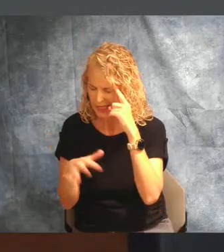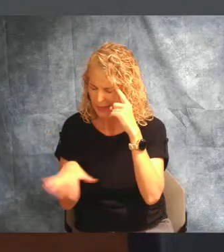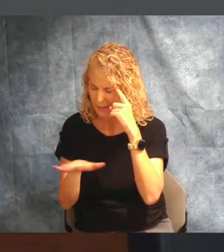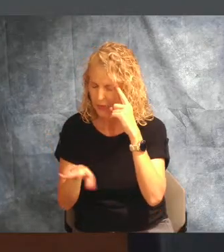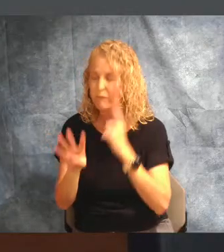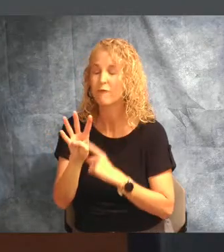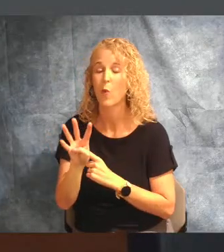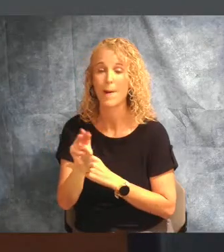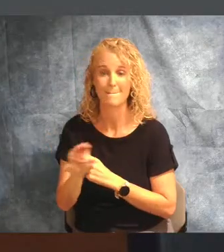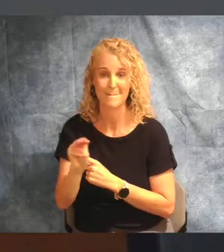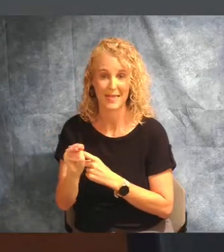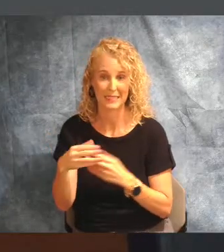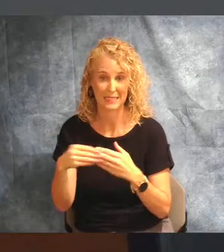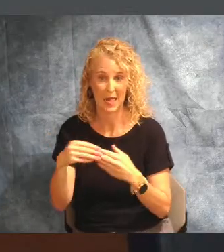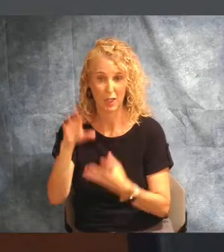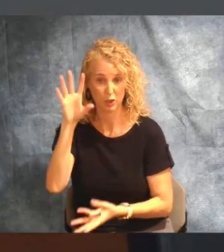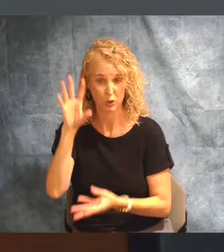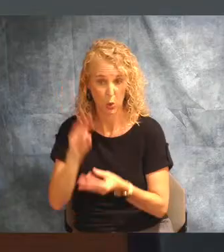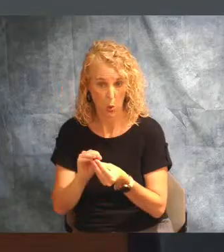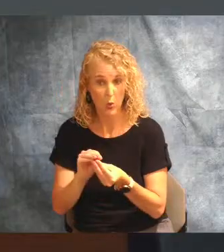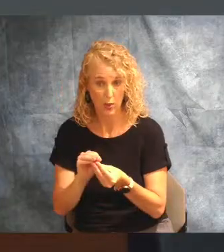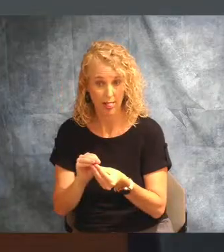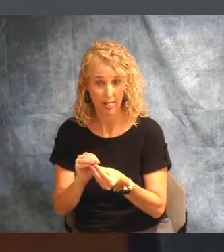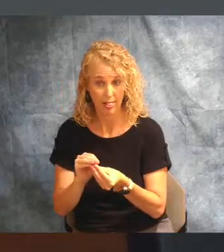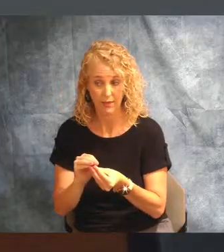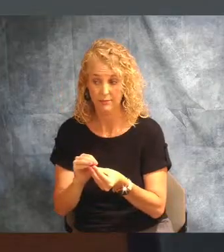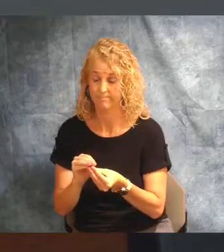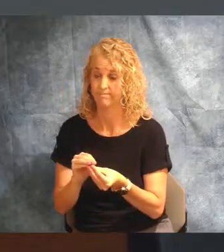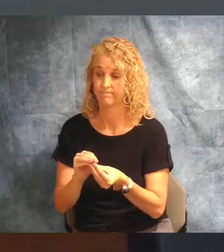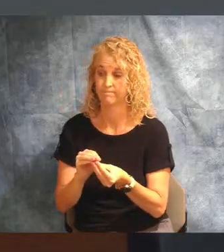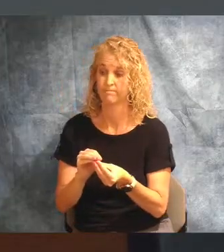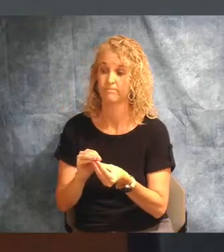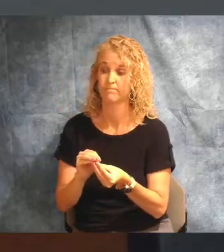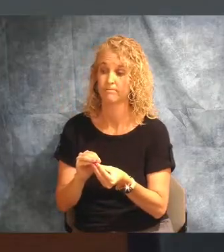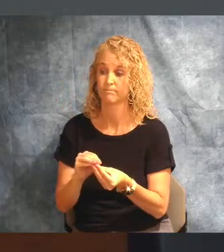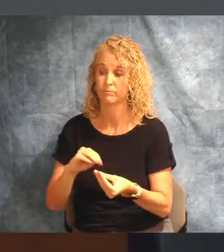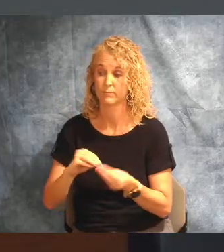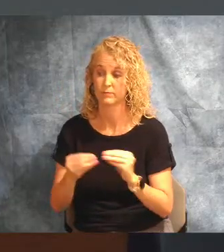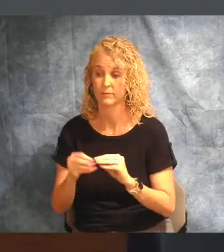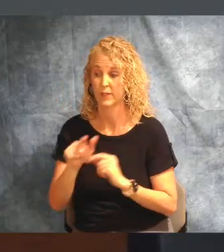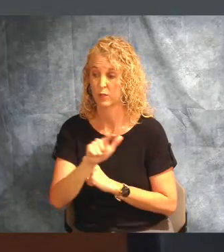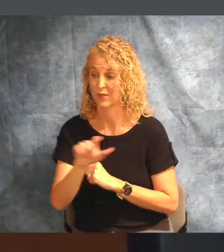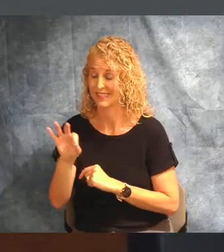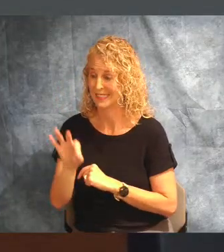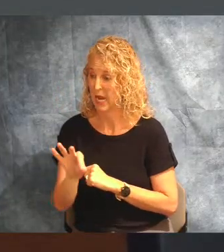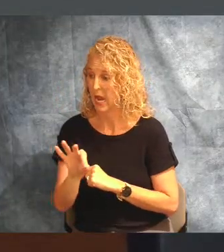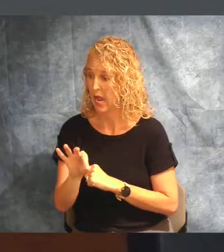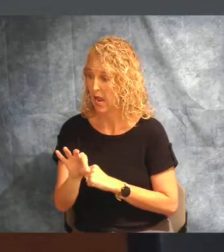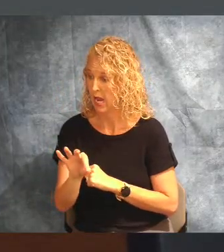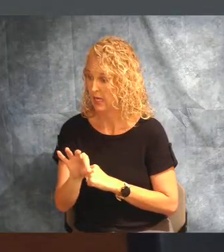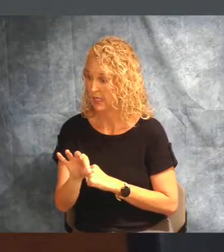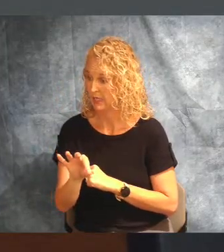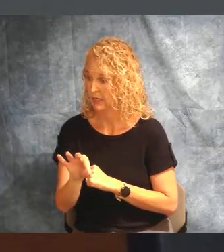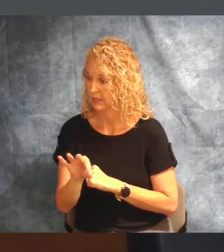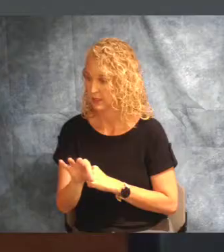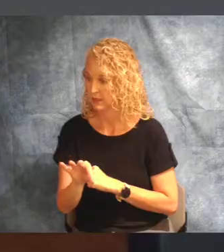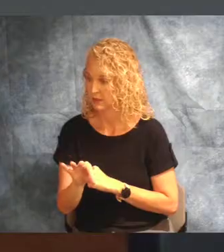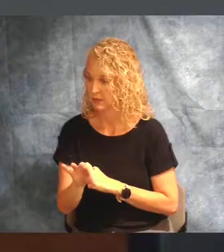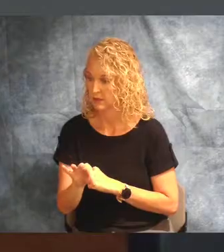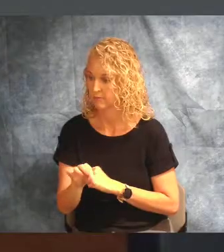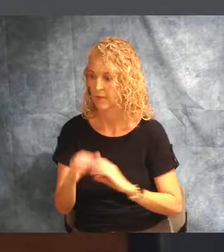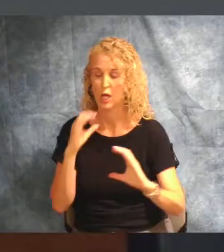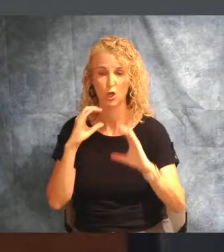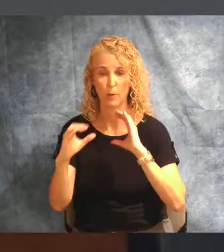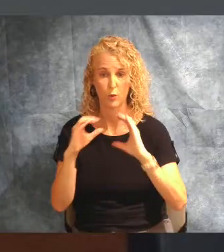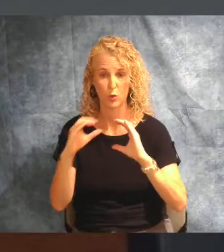total for the JFS items. Item 29 is a communication with Probate Court